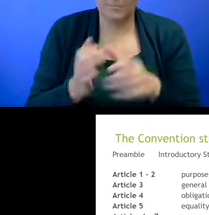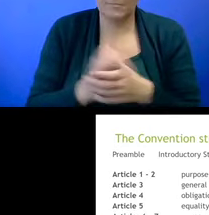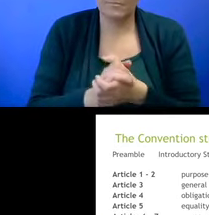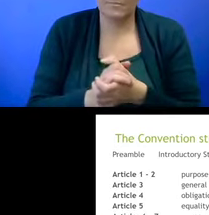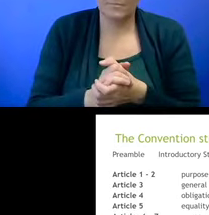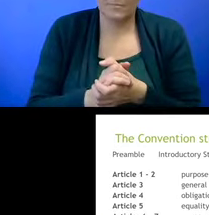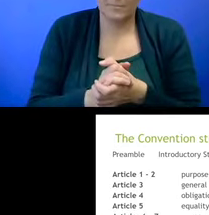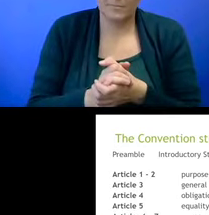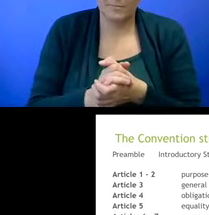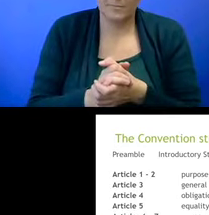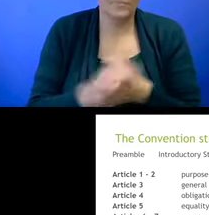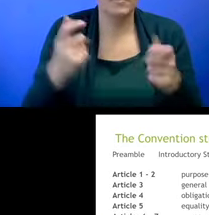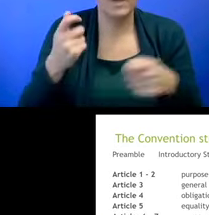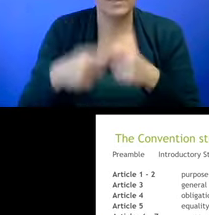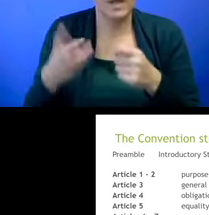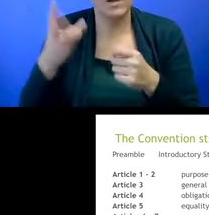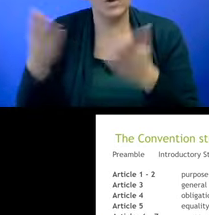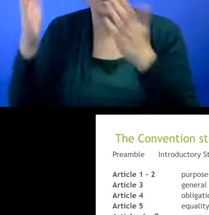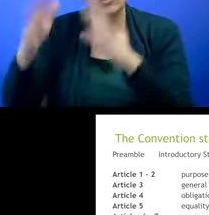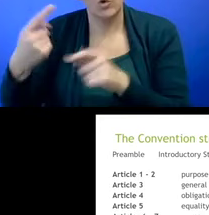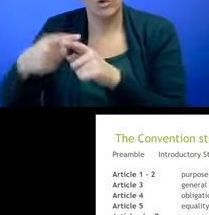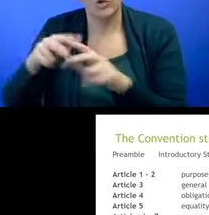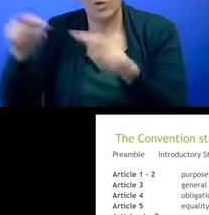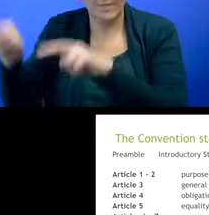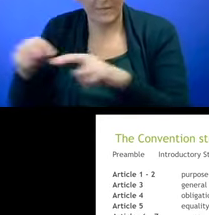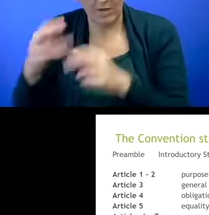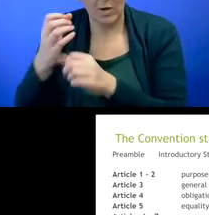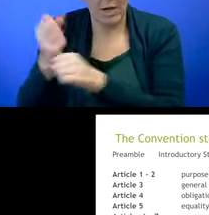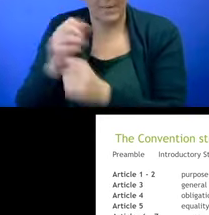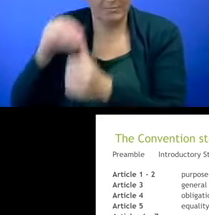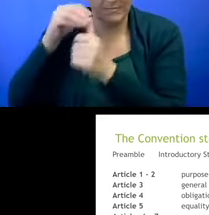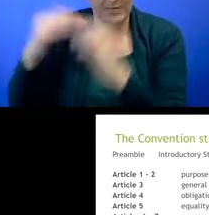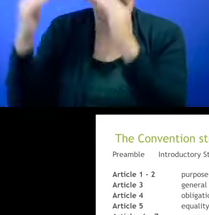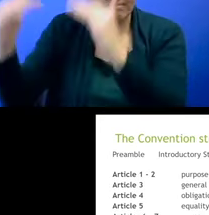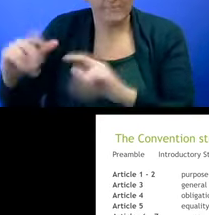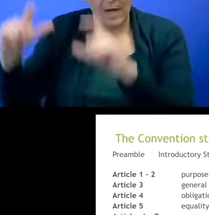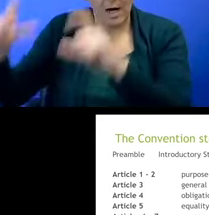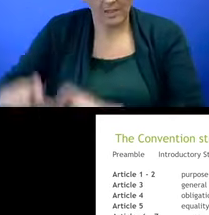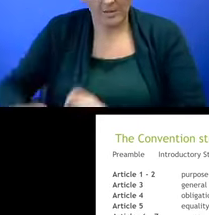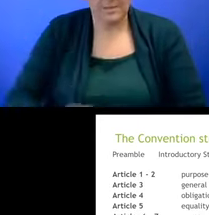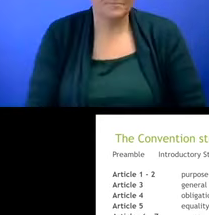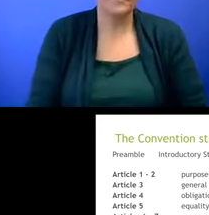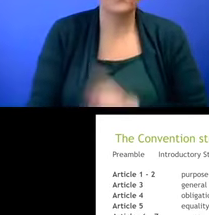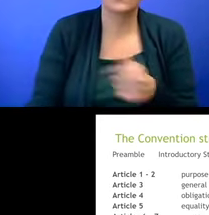After this, we're going to watch a short video on specific Articles within the Convention. First of all, we have the preamble.